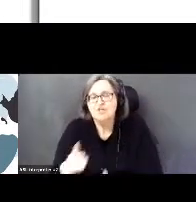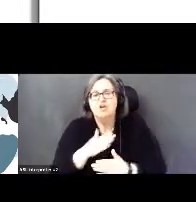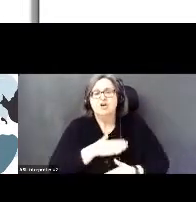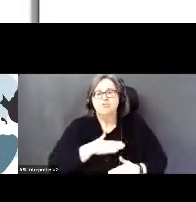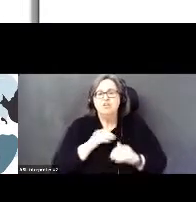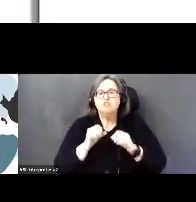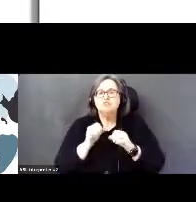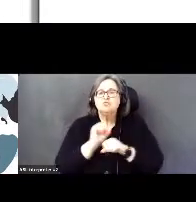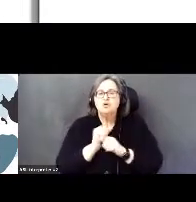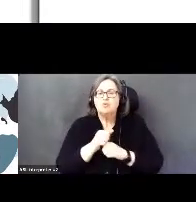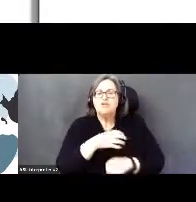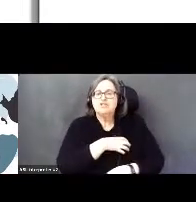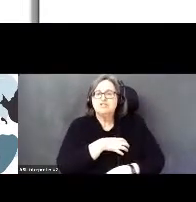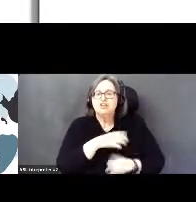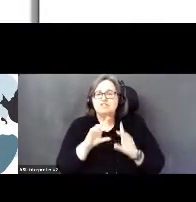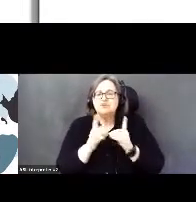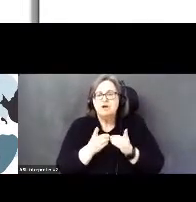and the jail health care folks to be able